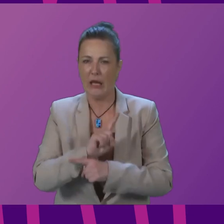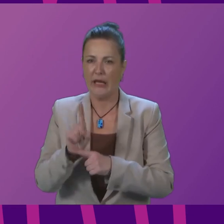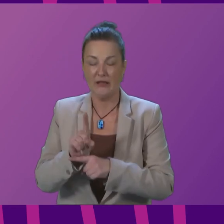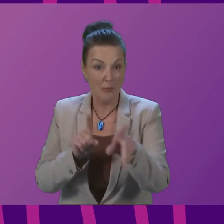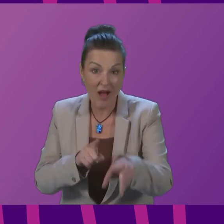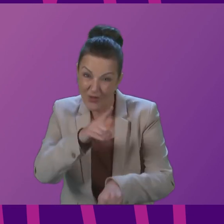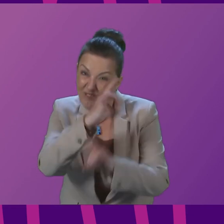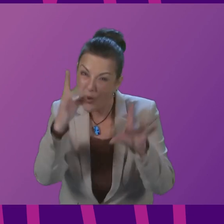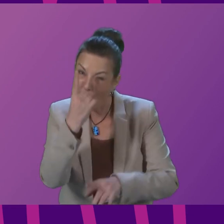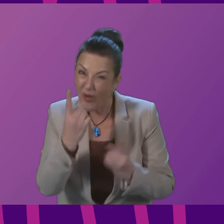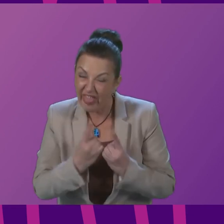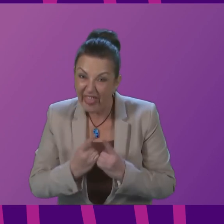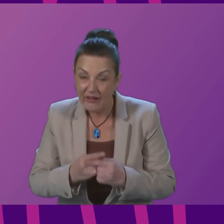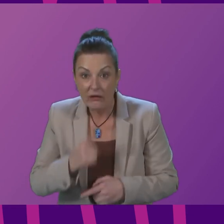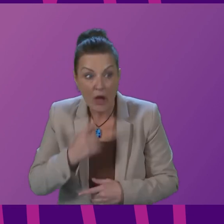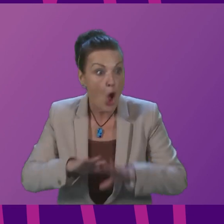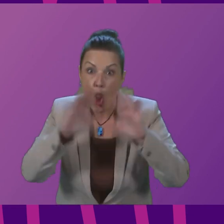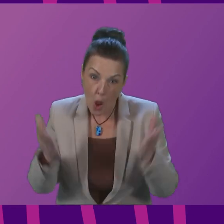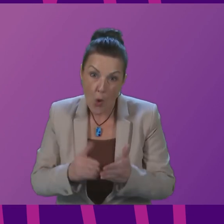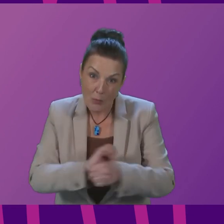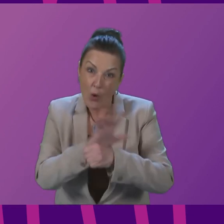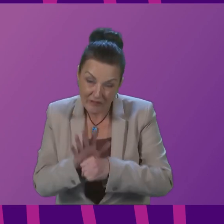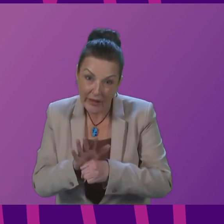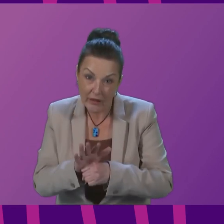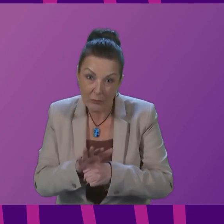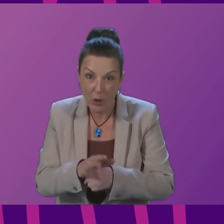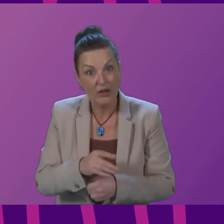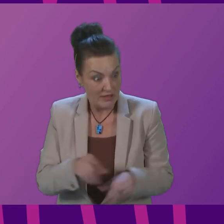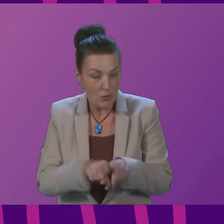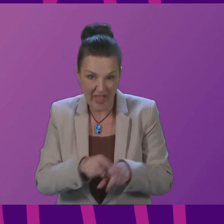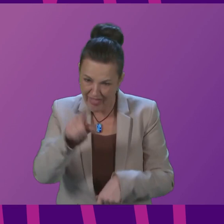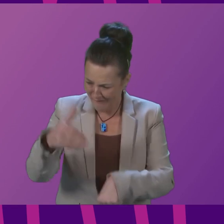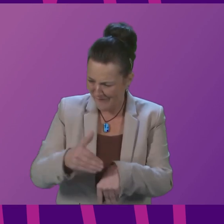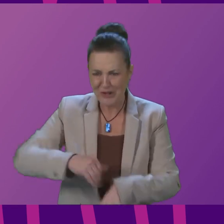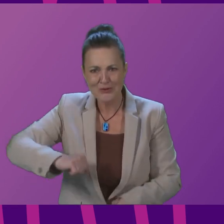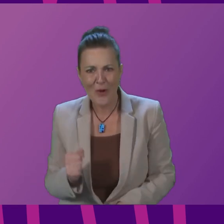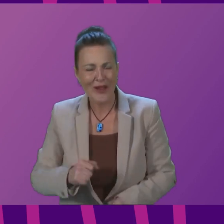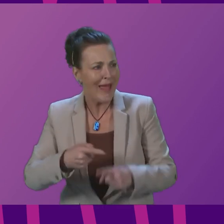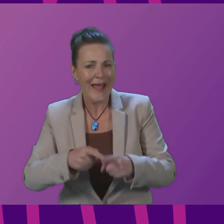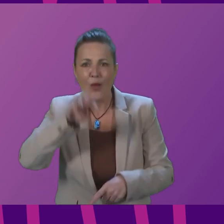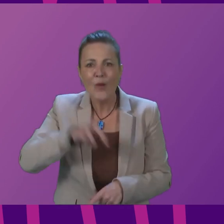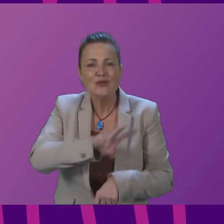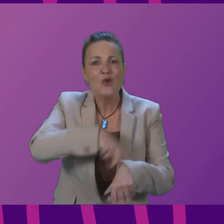That has impacted on such issues in Scotland, England, Wales, Northern Ireland and probably